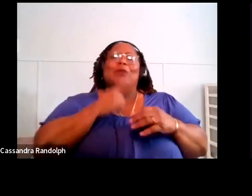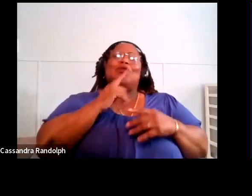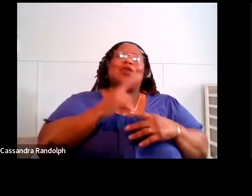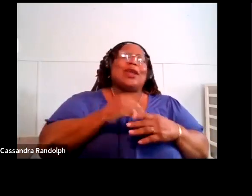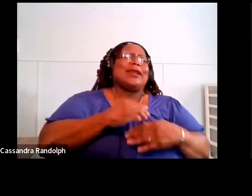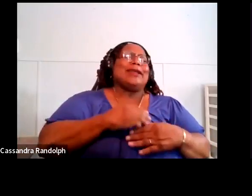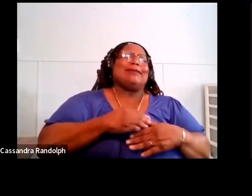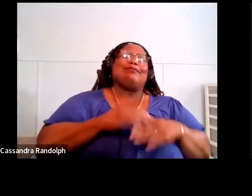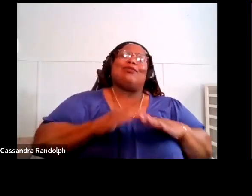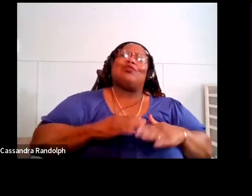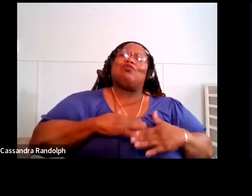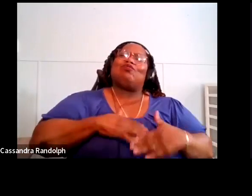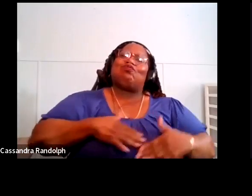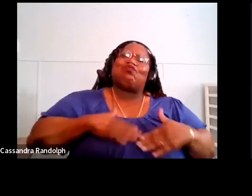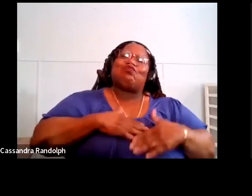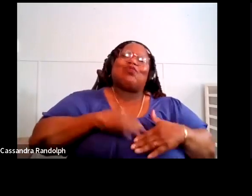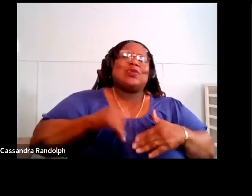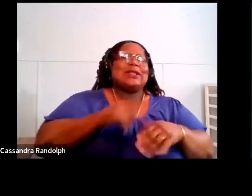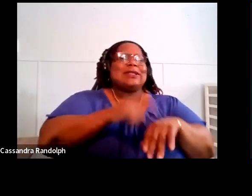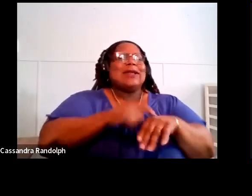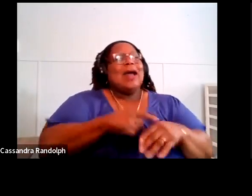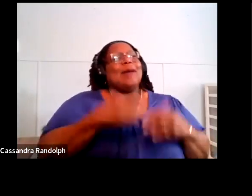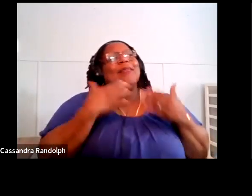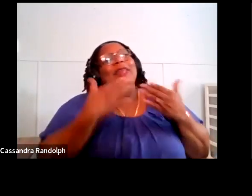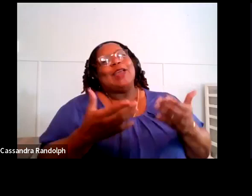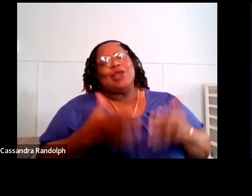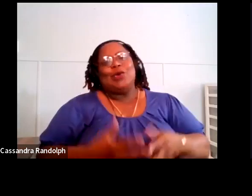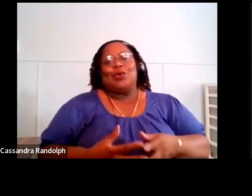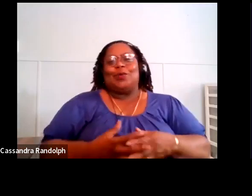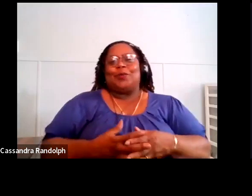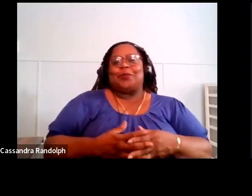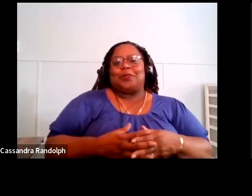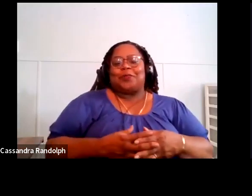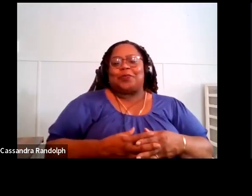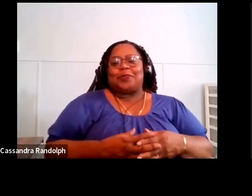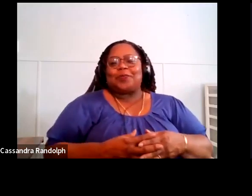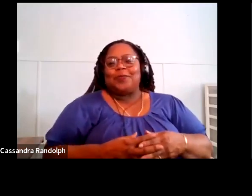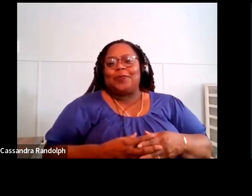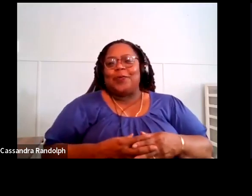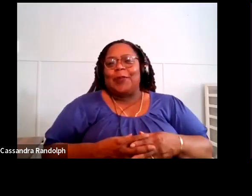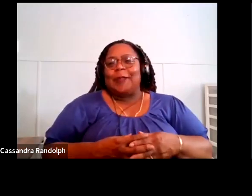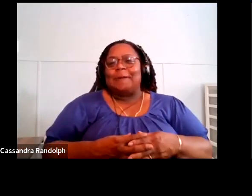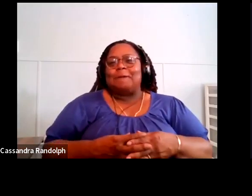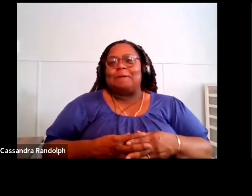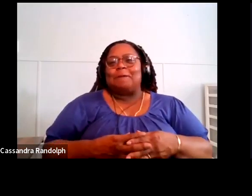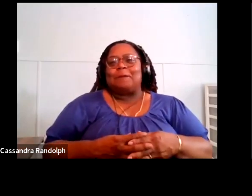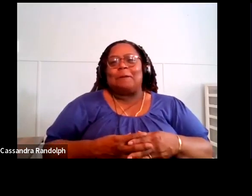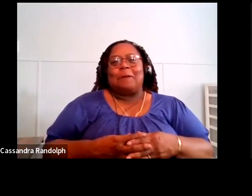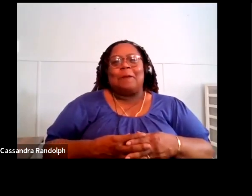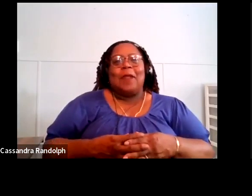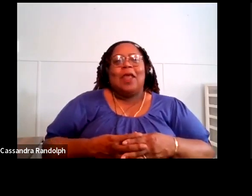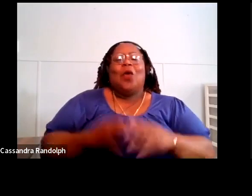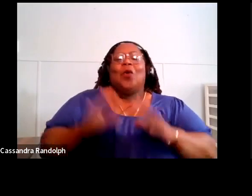because I hope this chat has been enjoyable and I hope there might be an opportunity if anyone wants to contribute to the discussion. This is